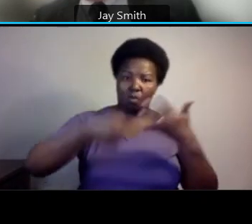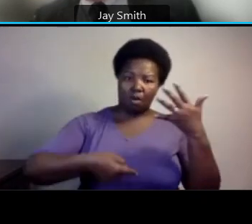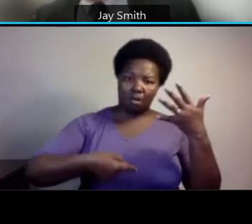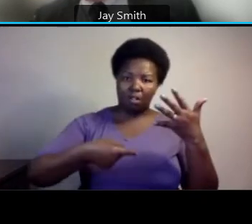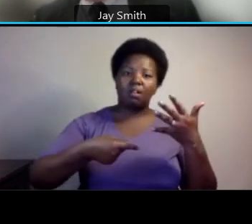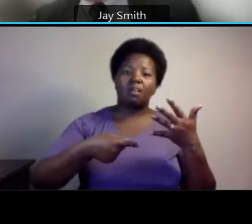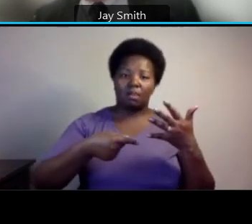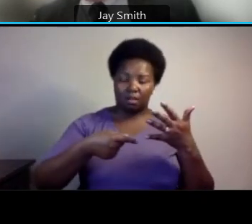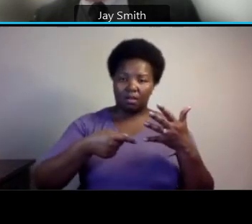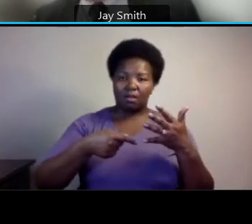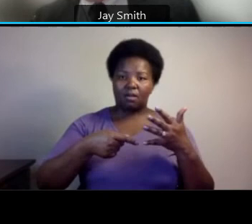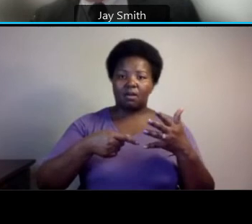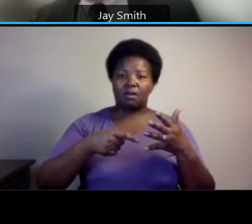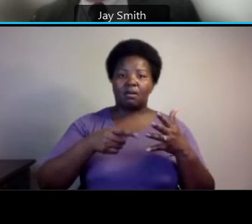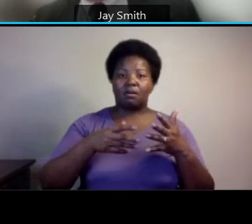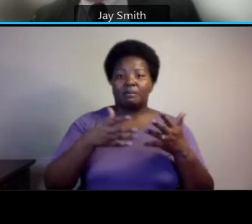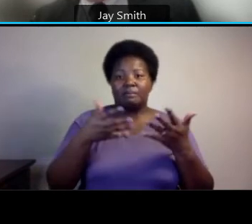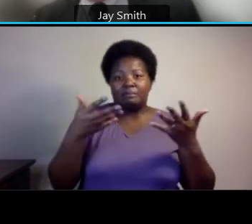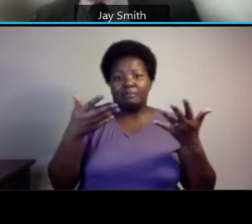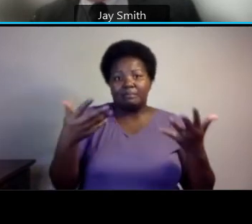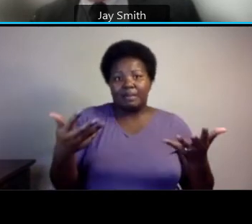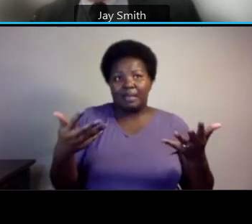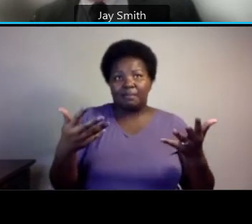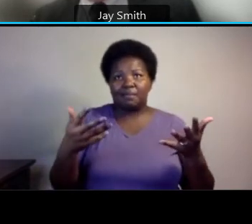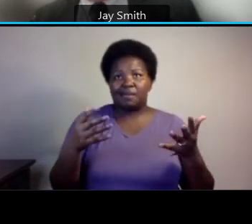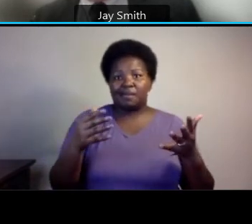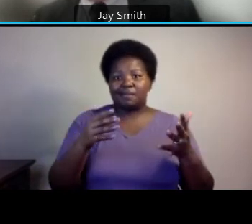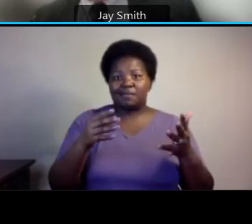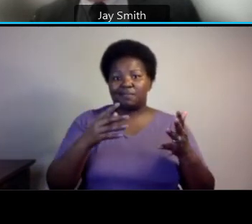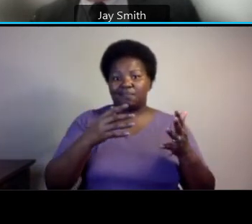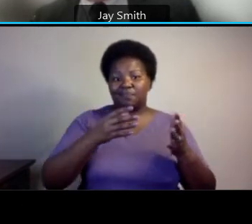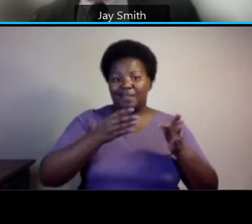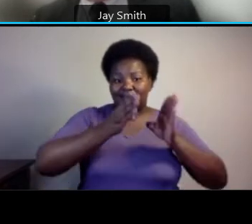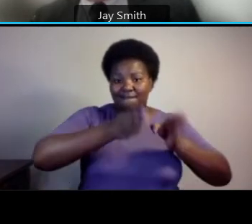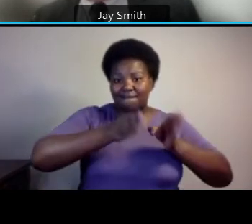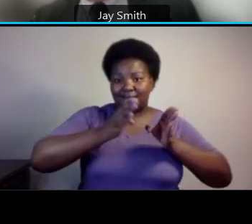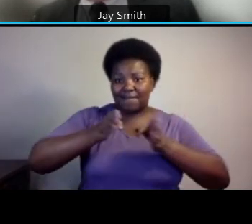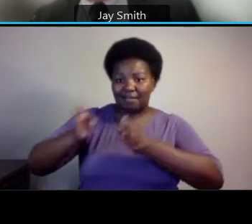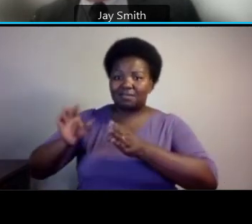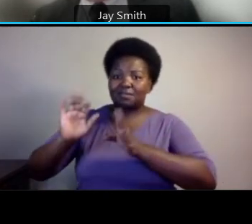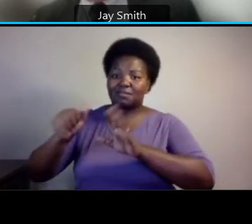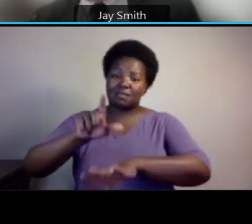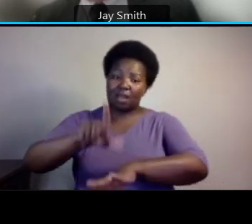would get shorter it'd probably get longer um and also we also have you know now we have a uh